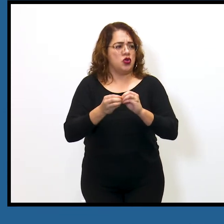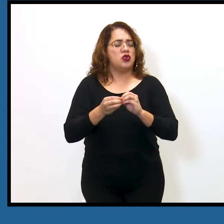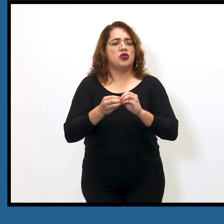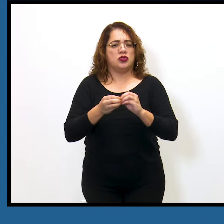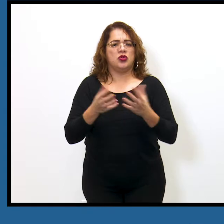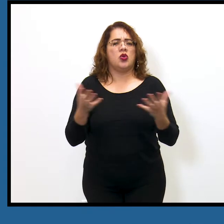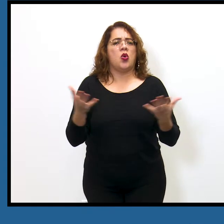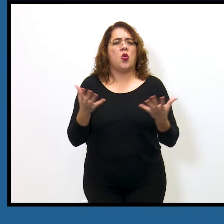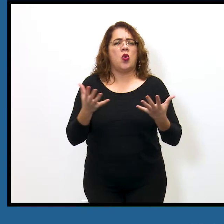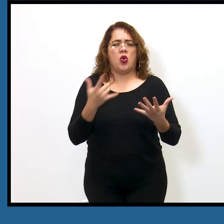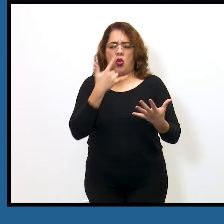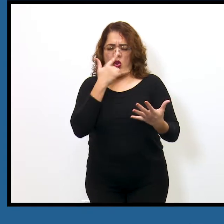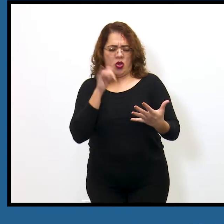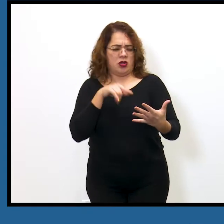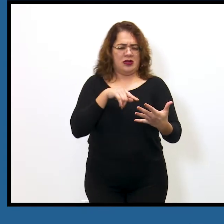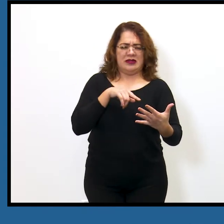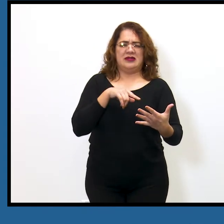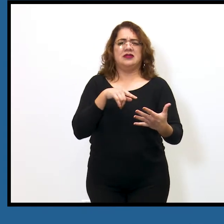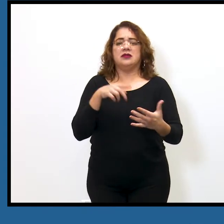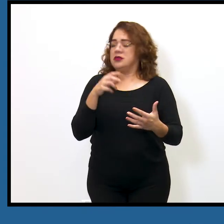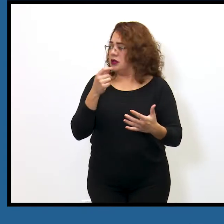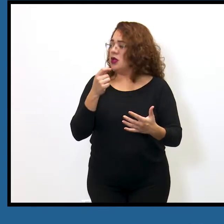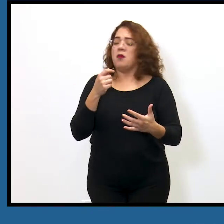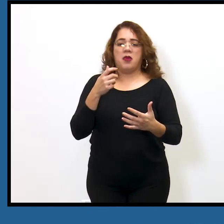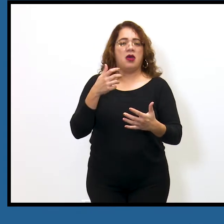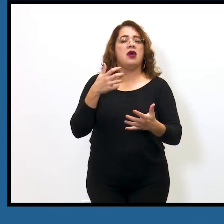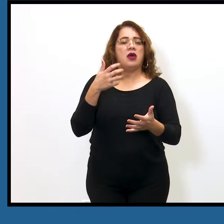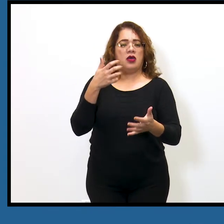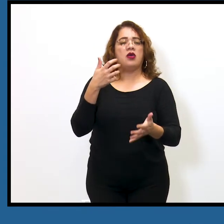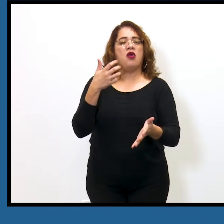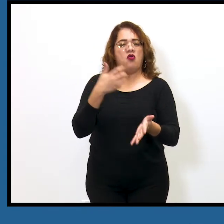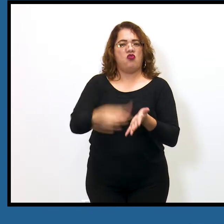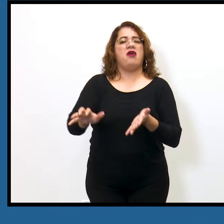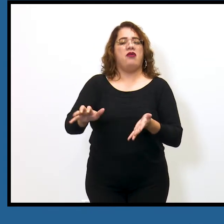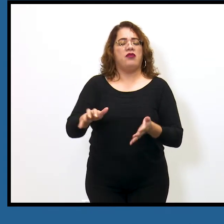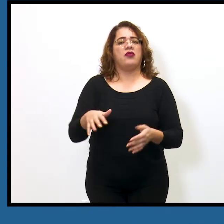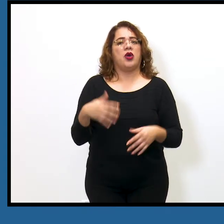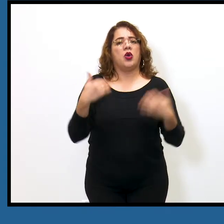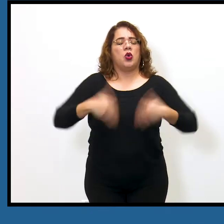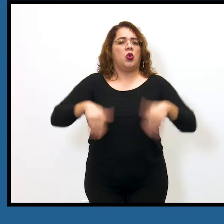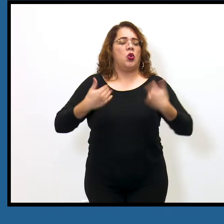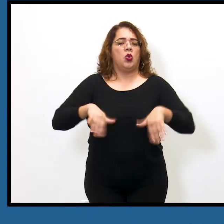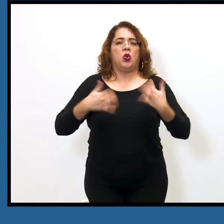and that just keeps getting rougher and this week has been really particularly devastating. We've